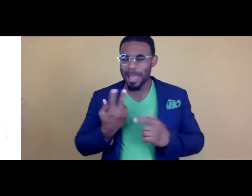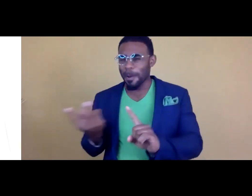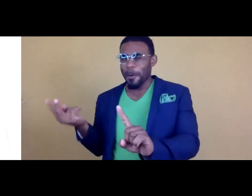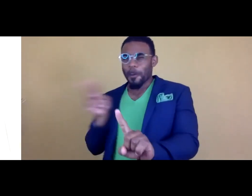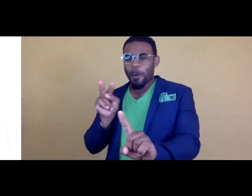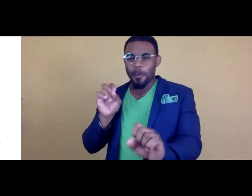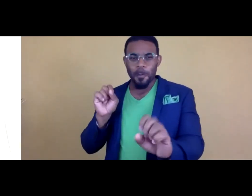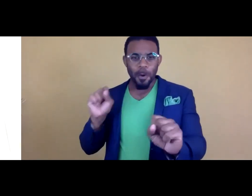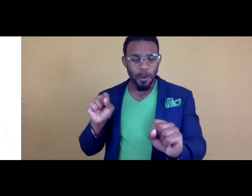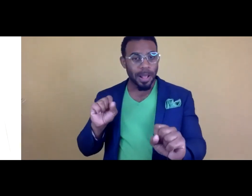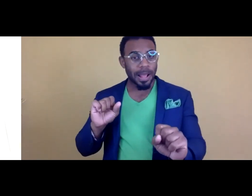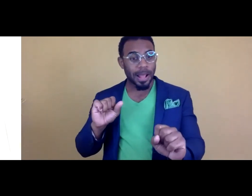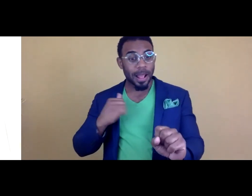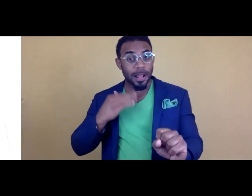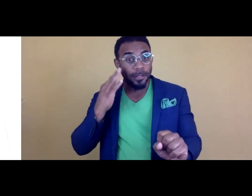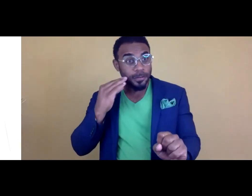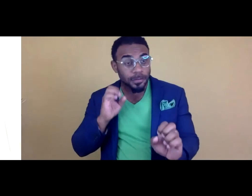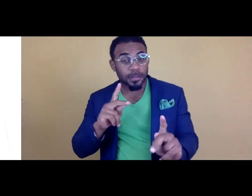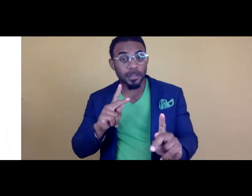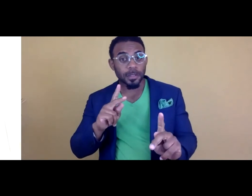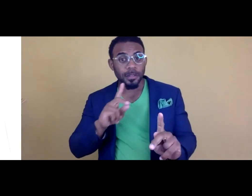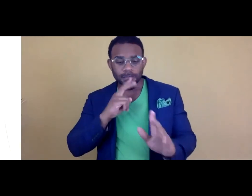I had the opportunity to dive in head first.